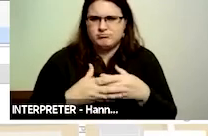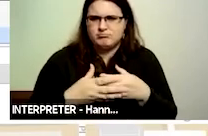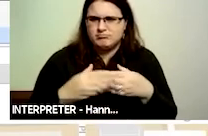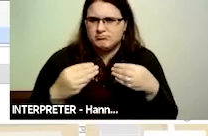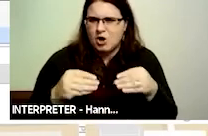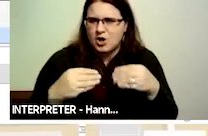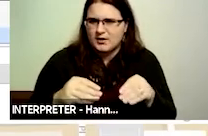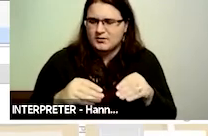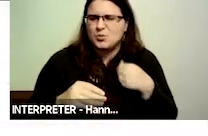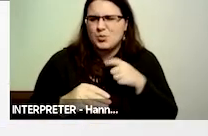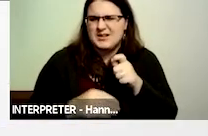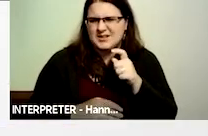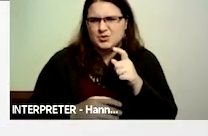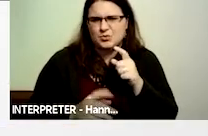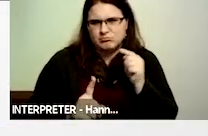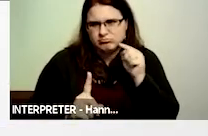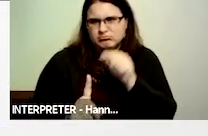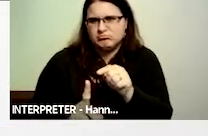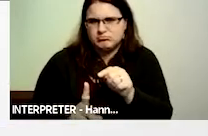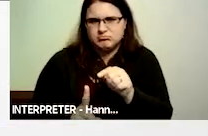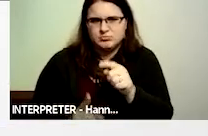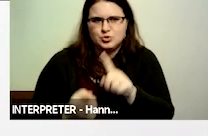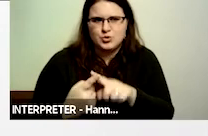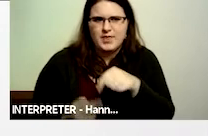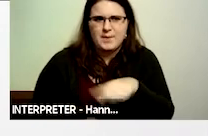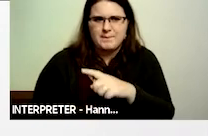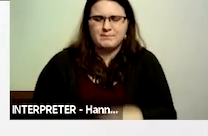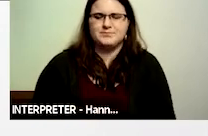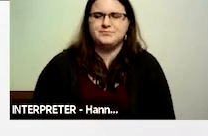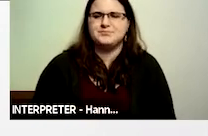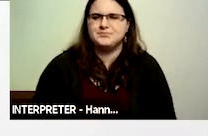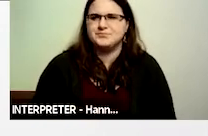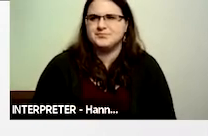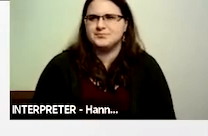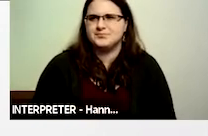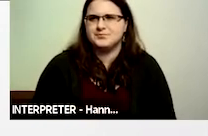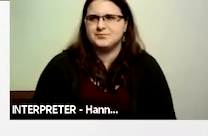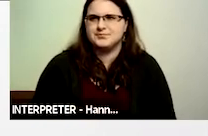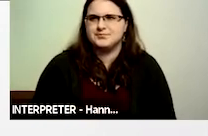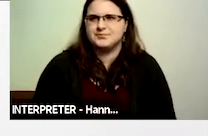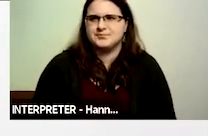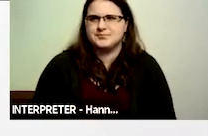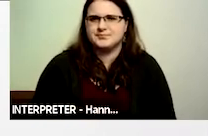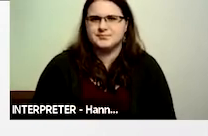Ben Woelk: So general discussion, Rick, which we do have now is